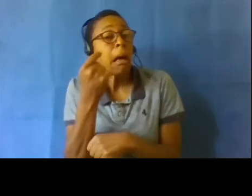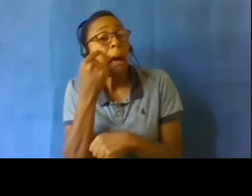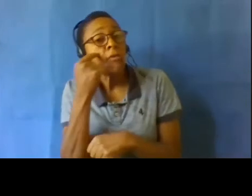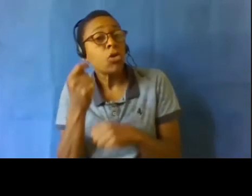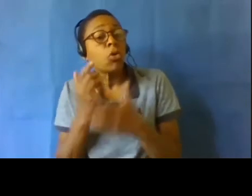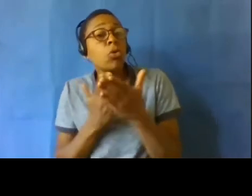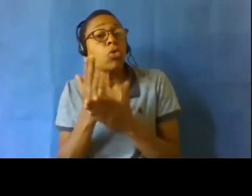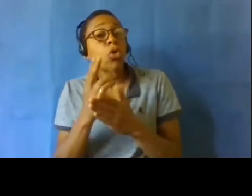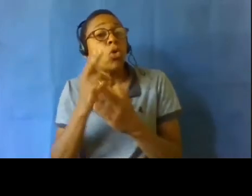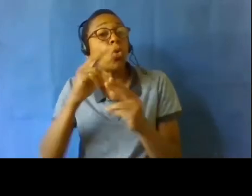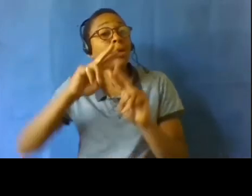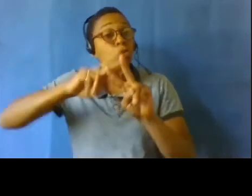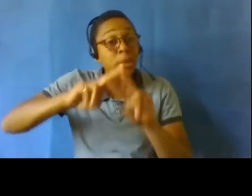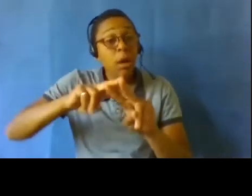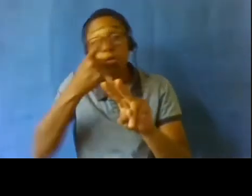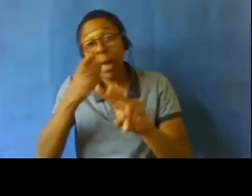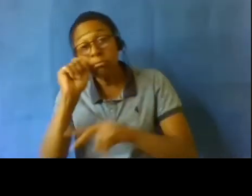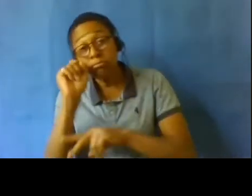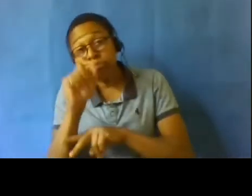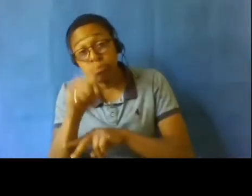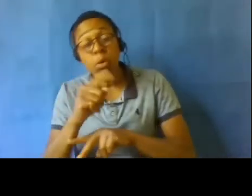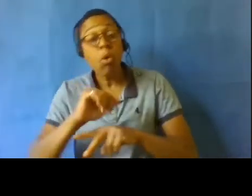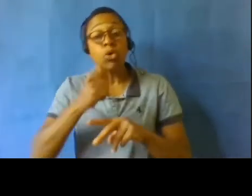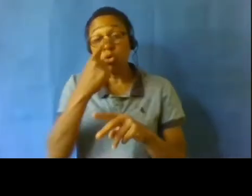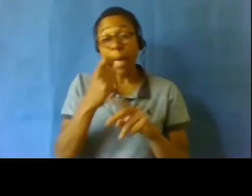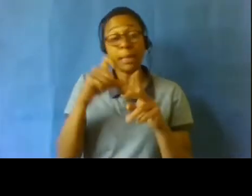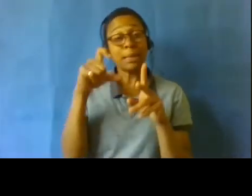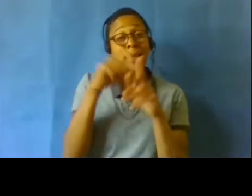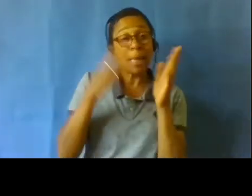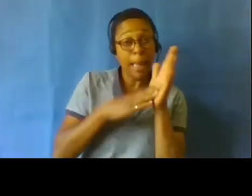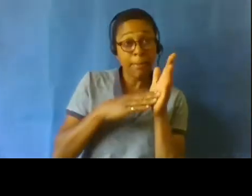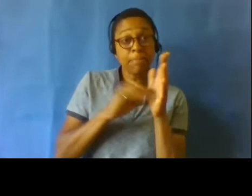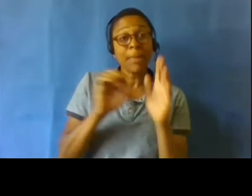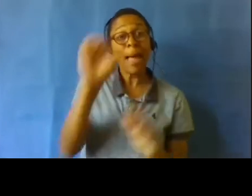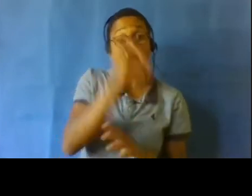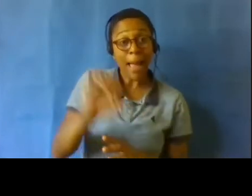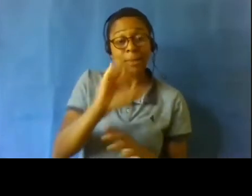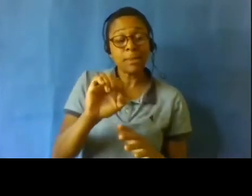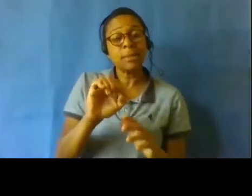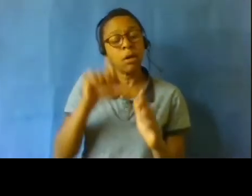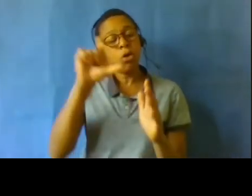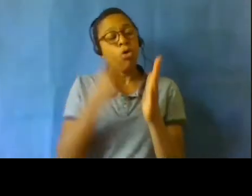chat or DM us on Twitter act propose iam the hash tank for today is hashtag